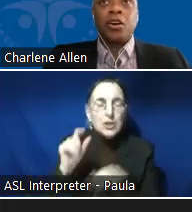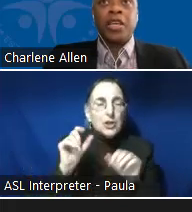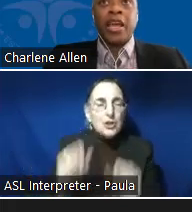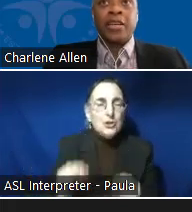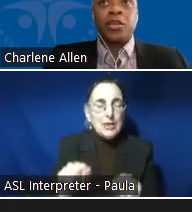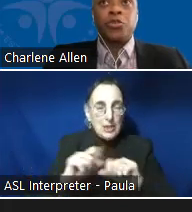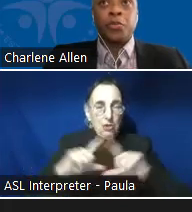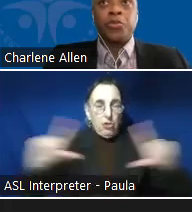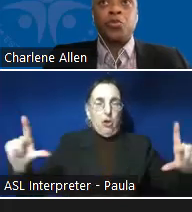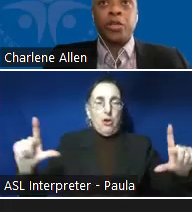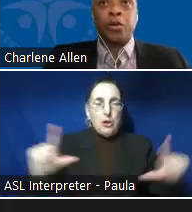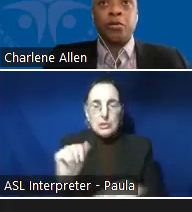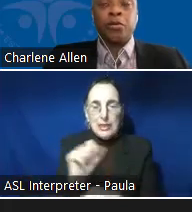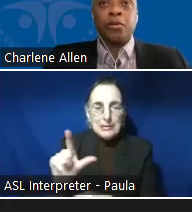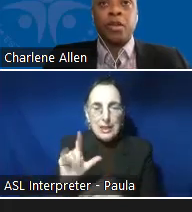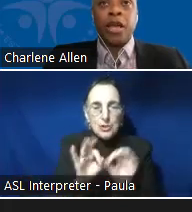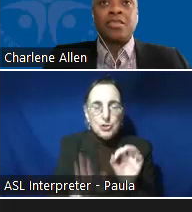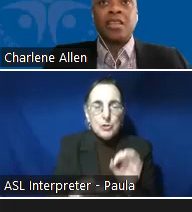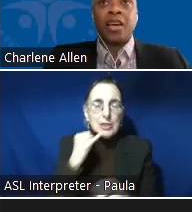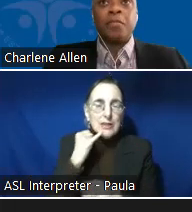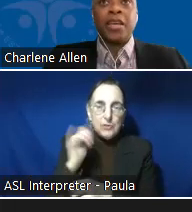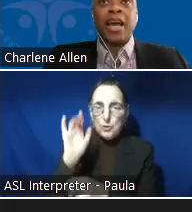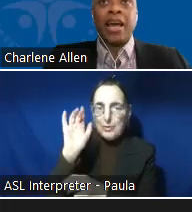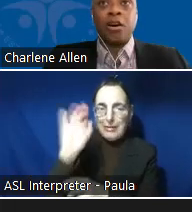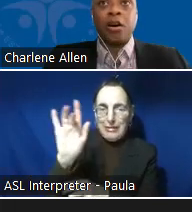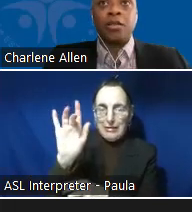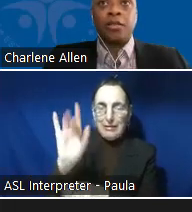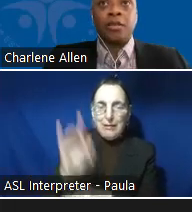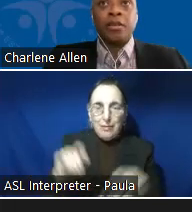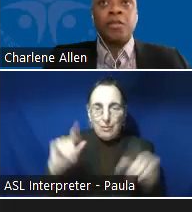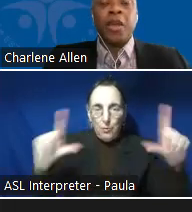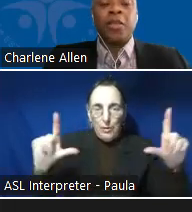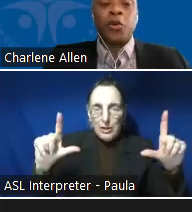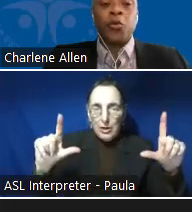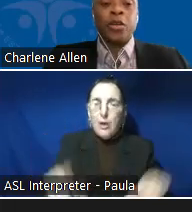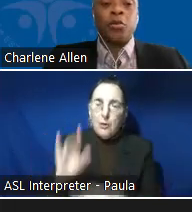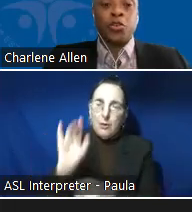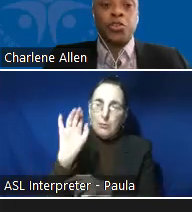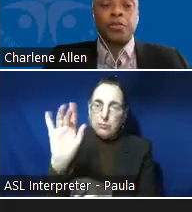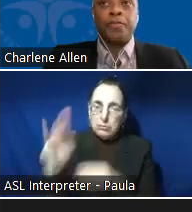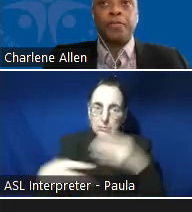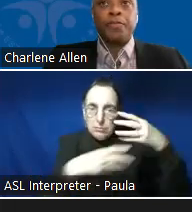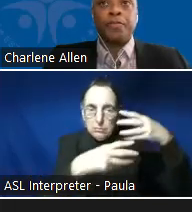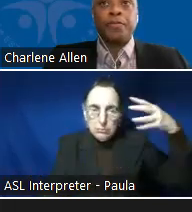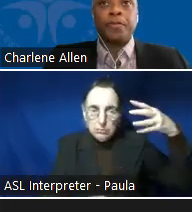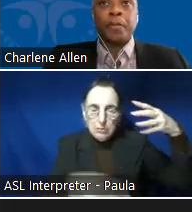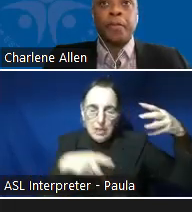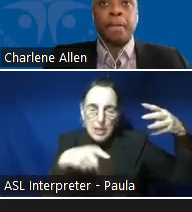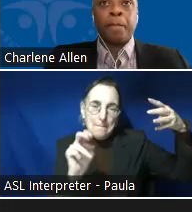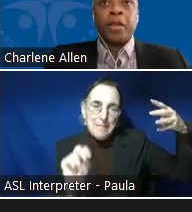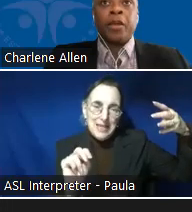on the ASL interpreters window and select the pin icon to make their window larger.